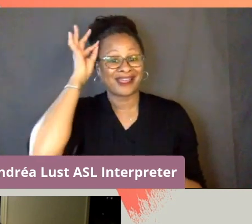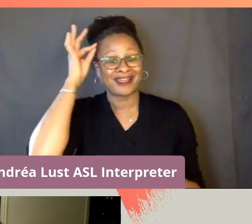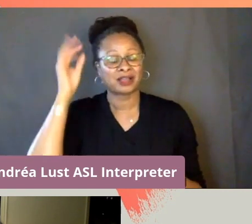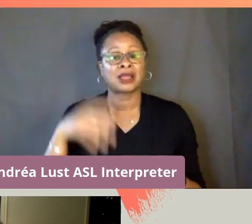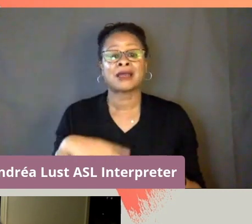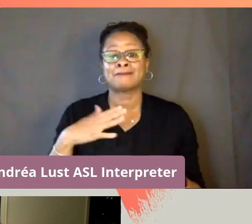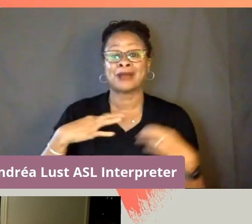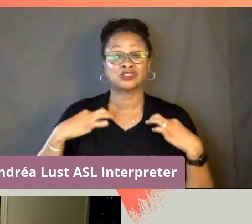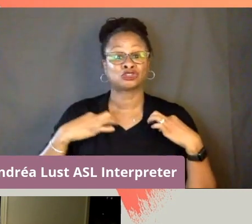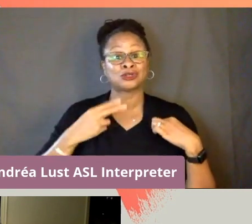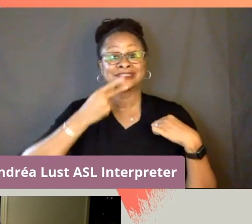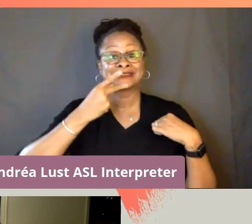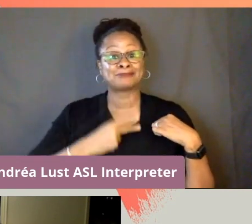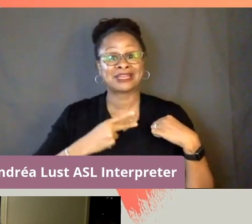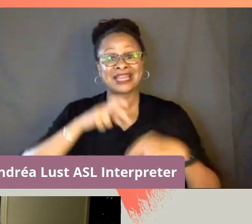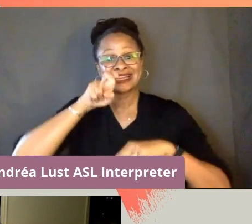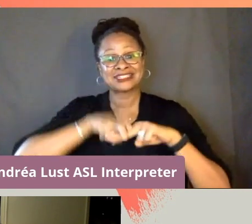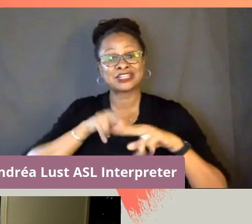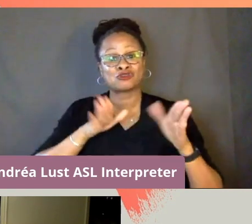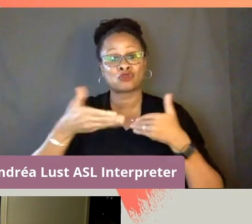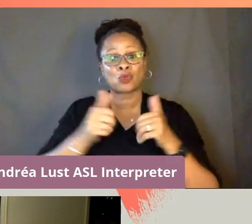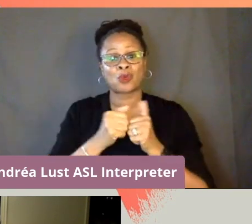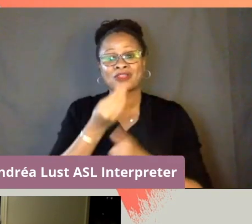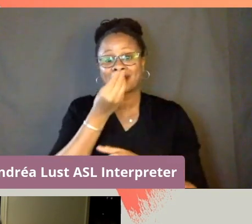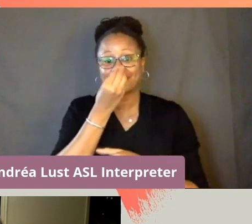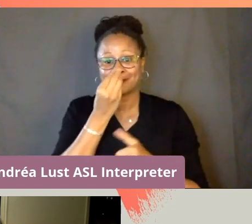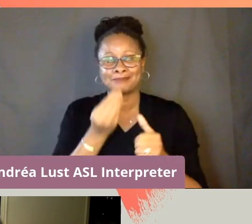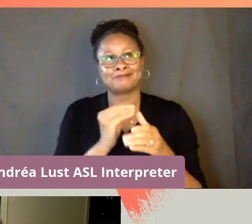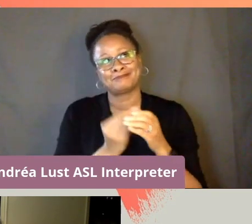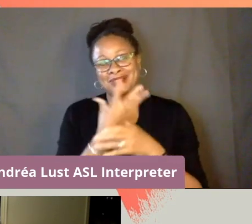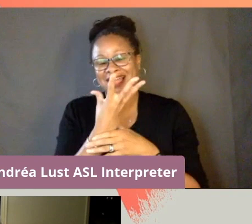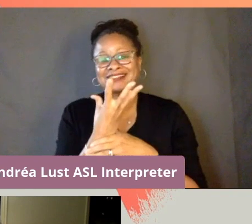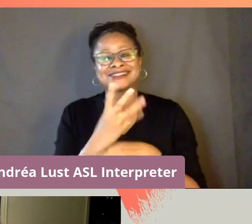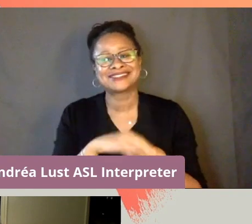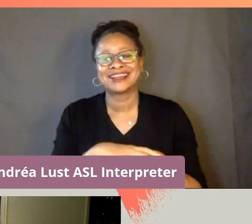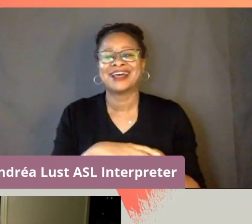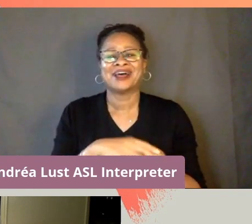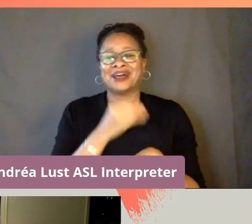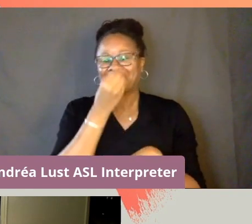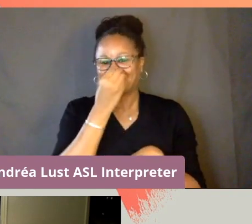And I'm sitting in a room with plants, a window, and artwork behind me.